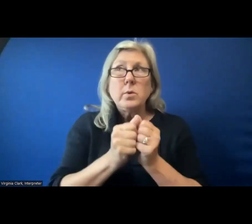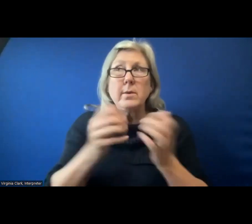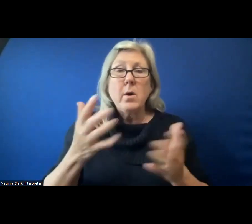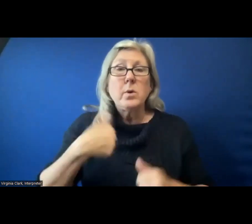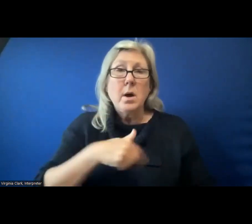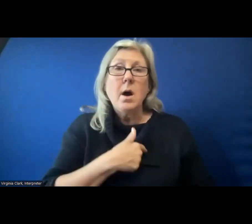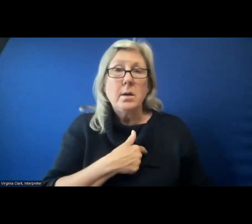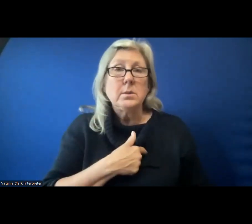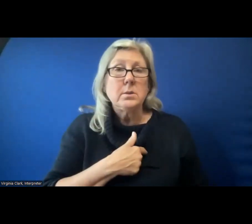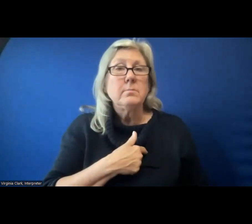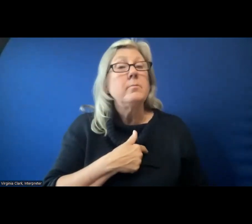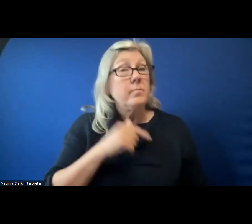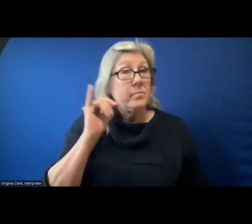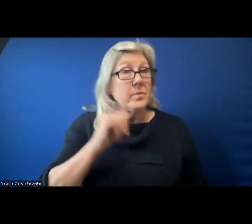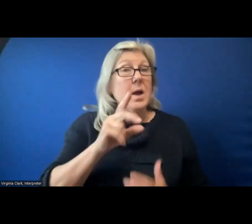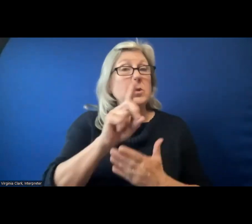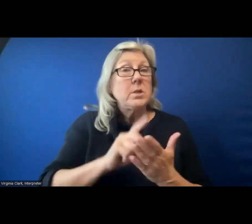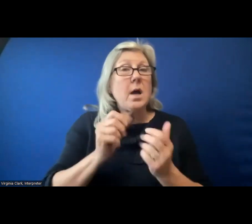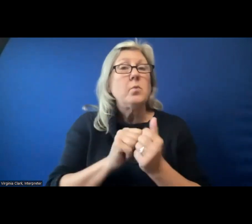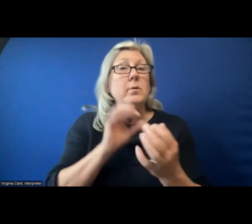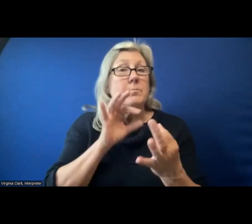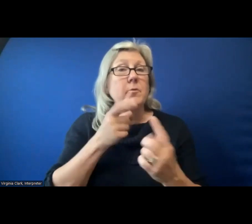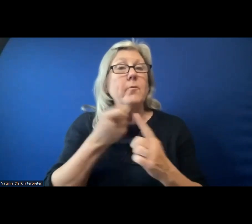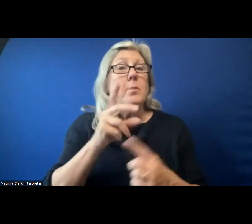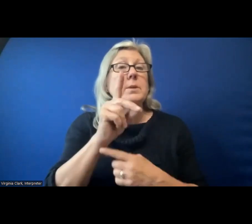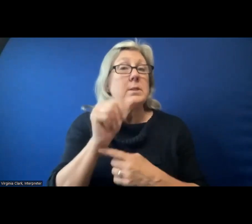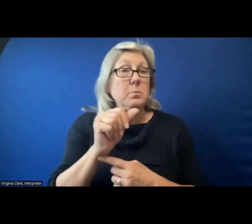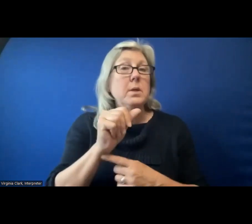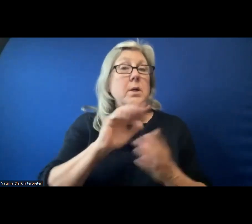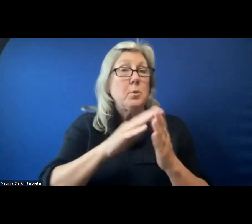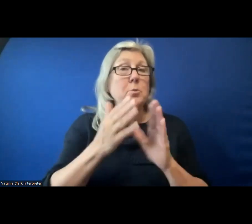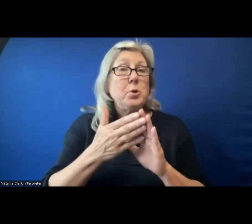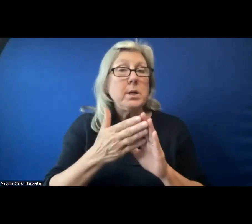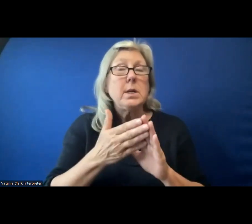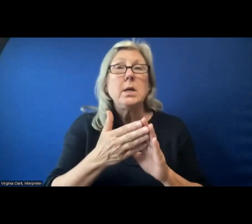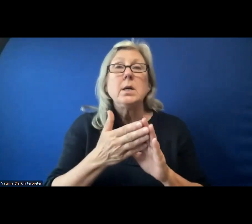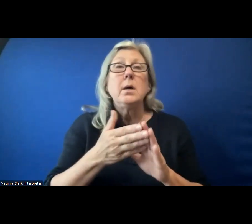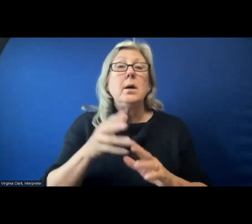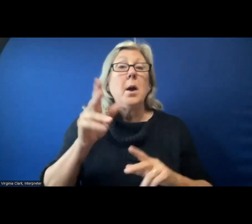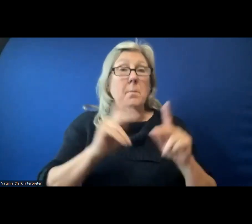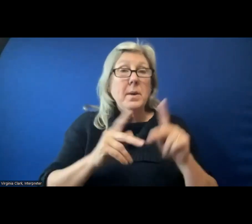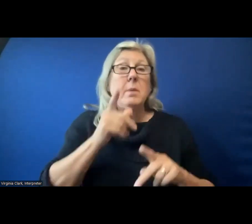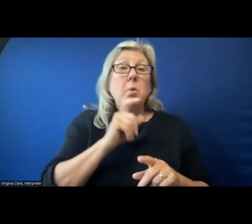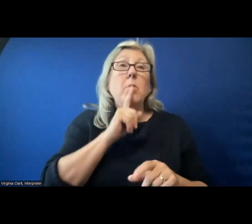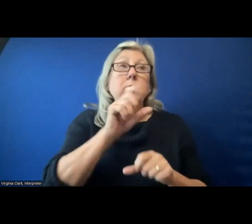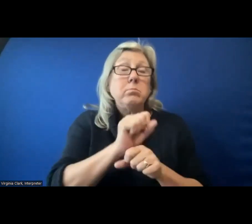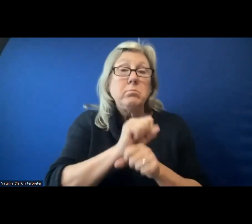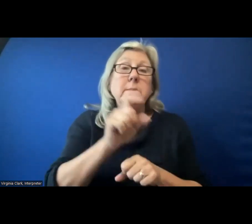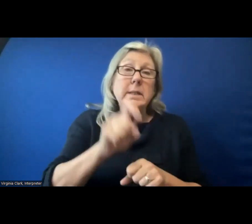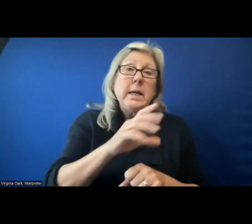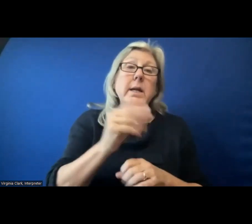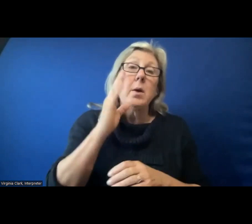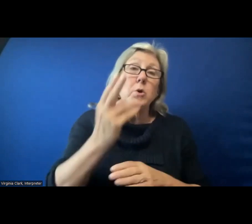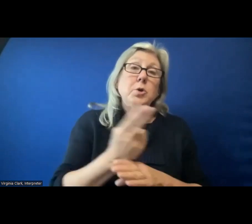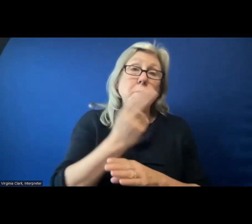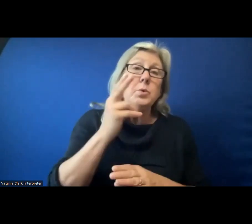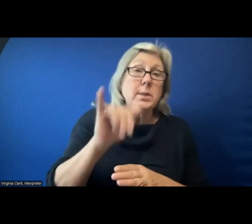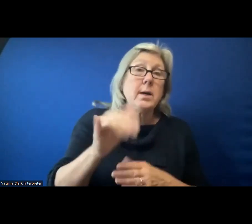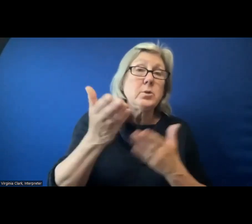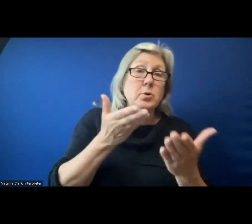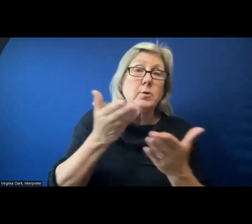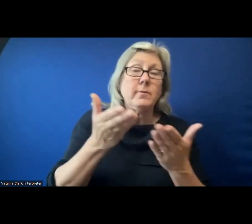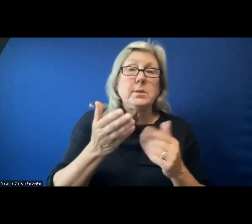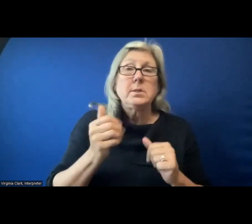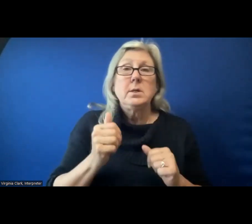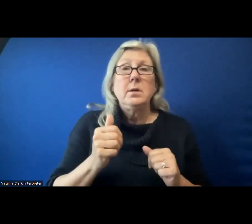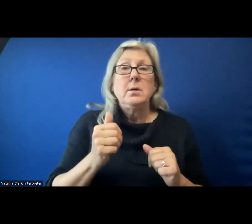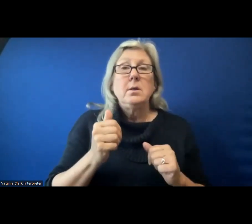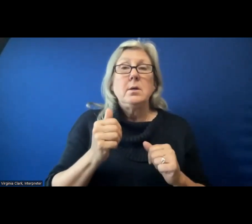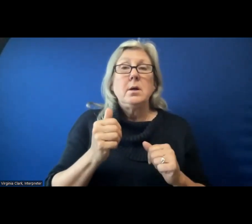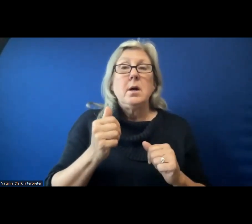It was designed by people who actually need and would use the service. There were differences